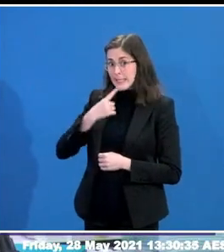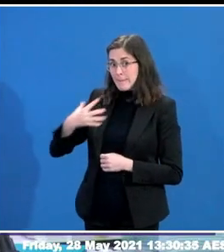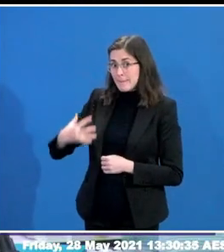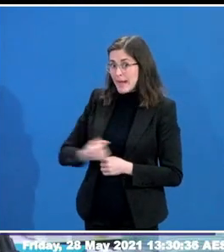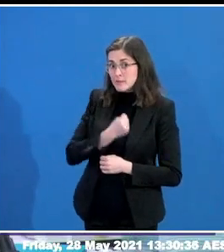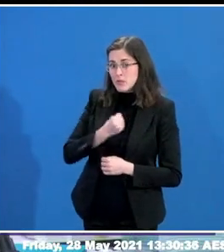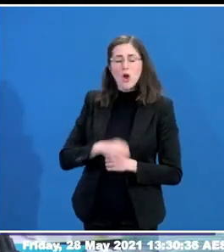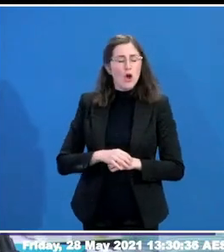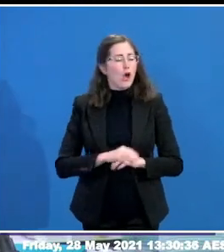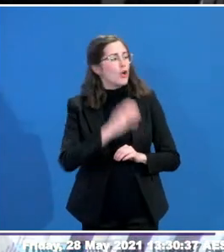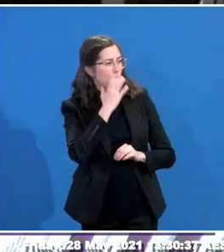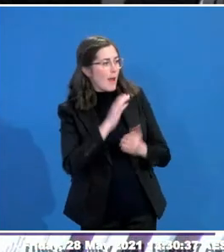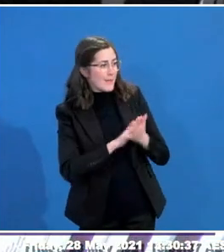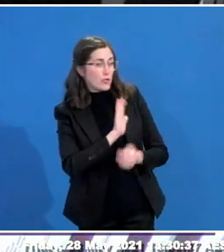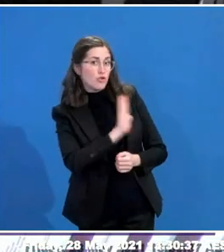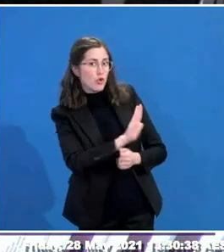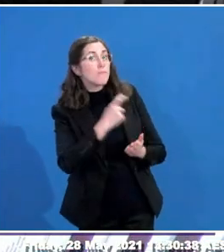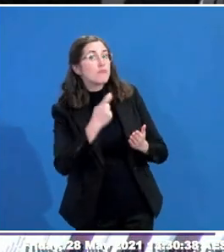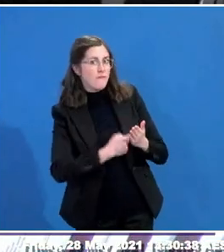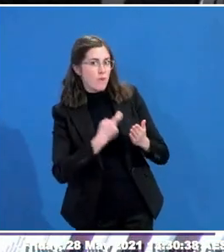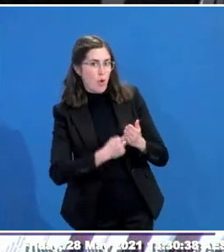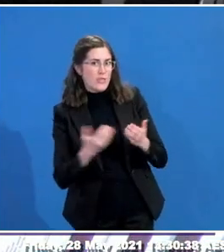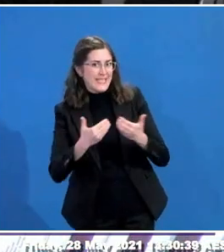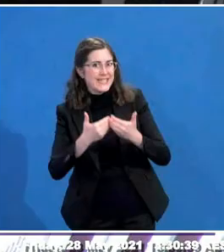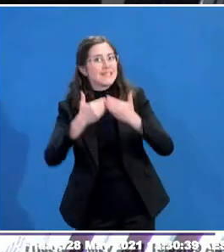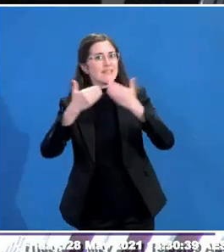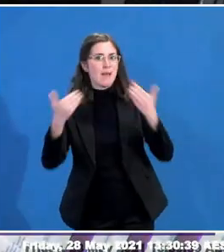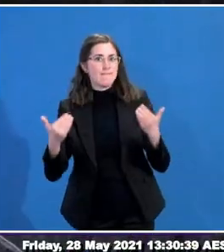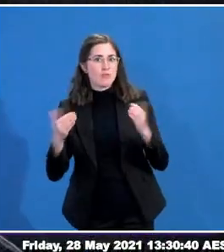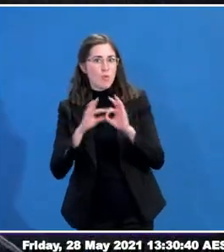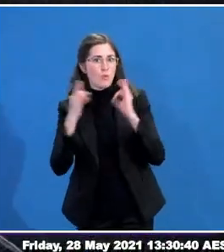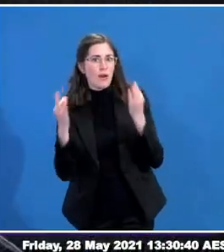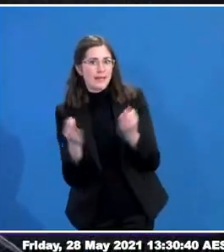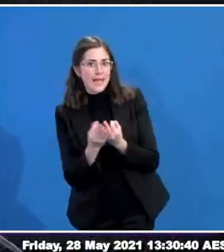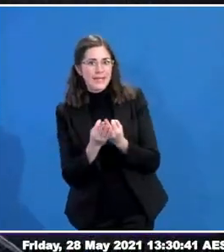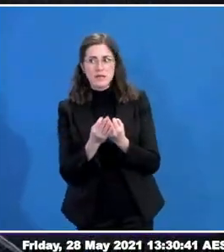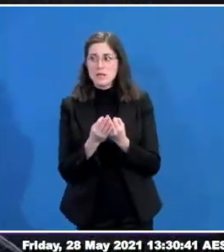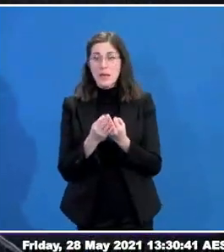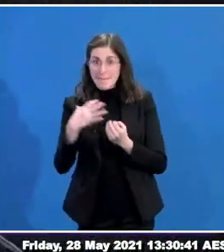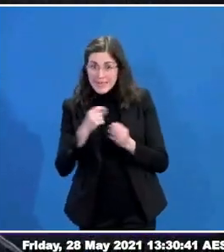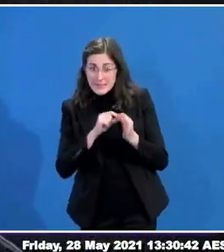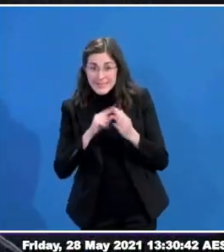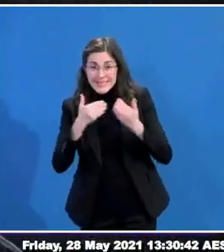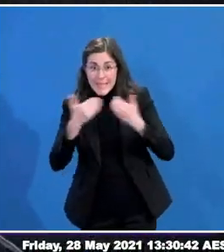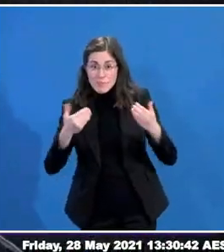Is it your preference, I'm sorry, that there be a separation in terms of company or personnel?